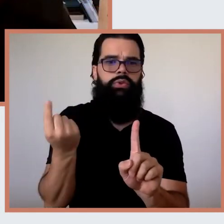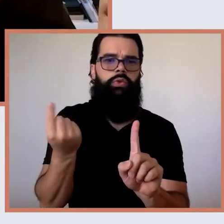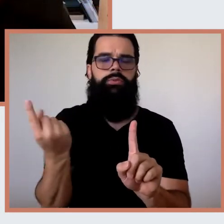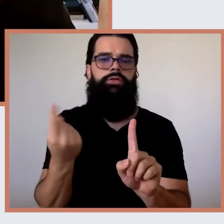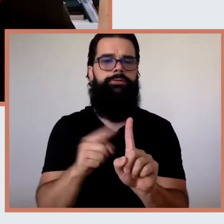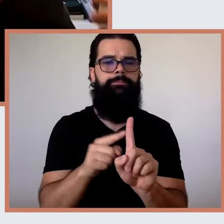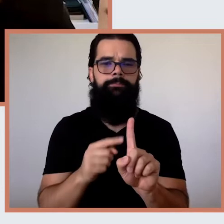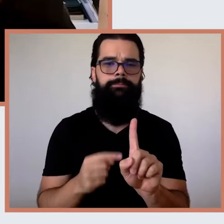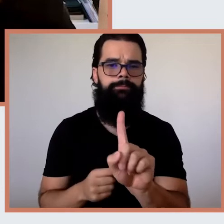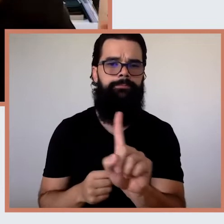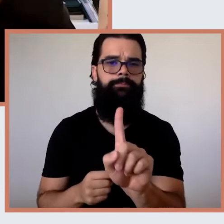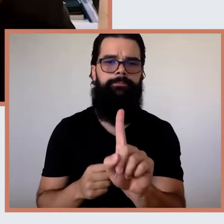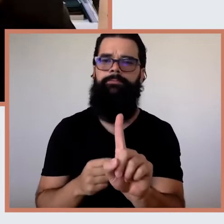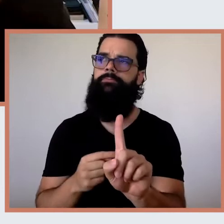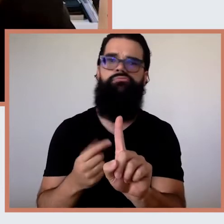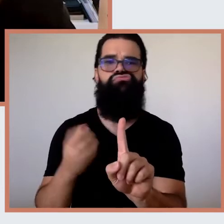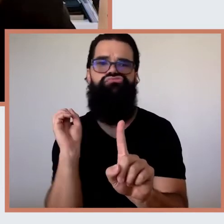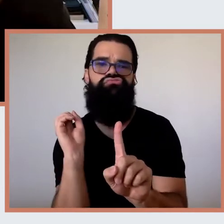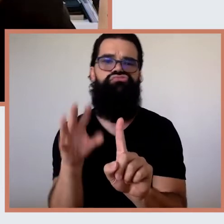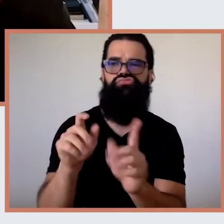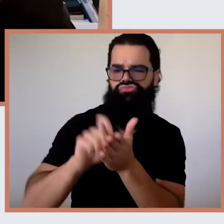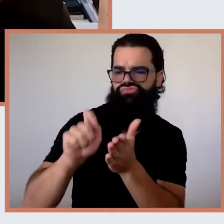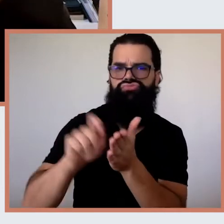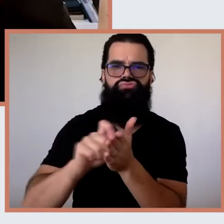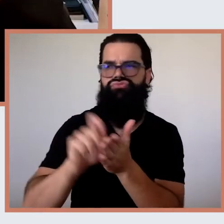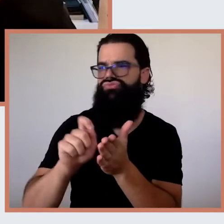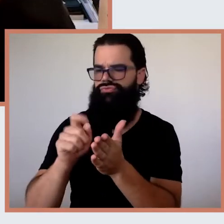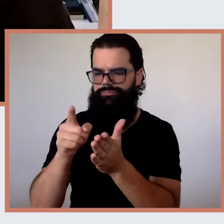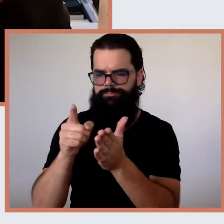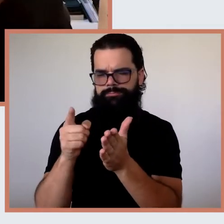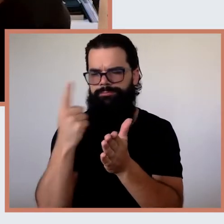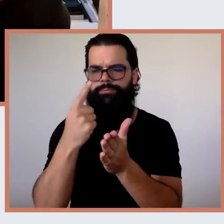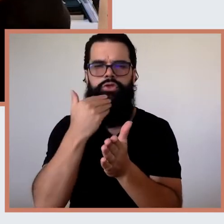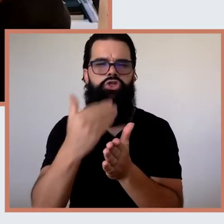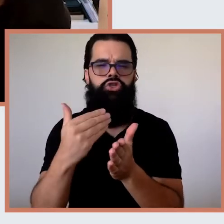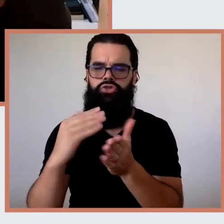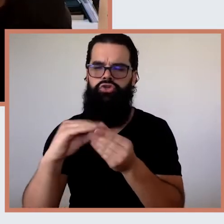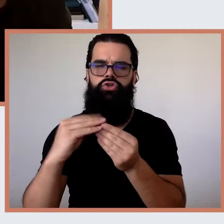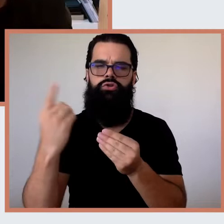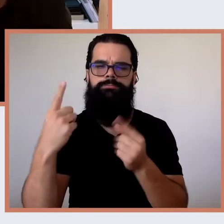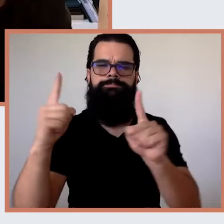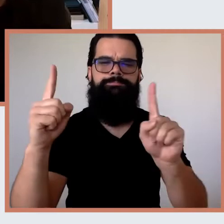this is some of the things you need to think about. And that just makes better writing, makes better stories.